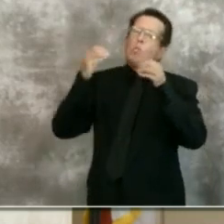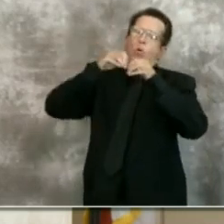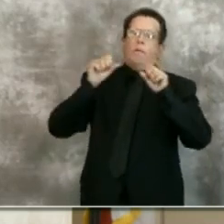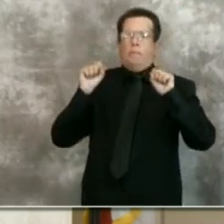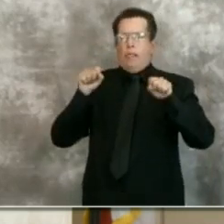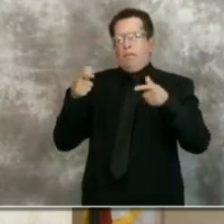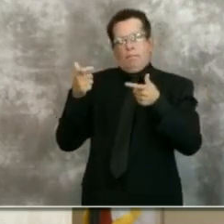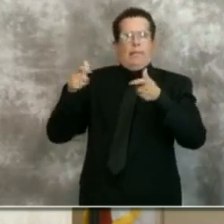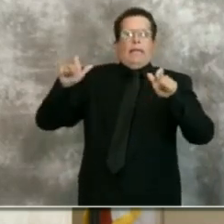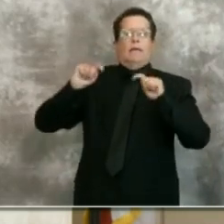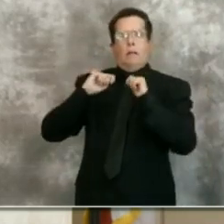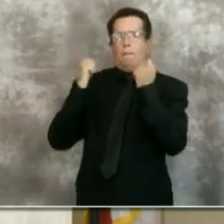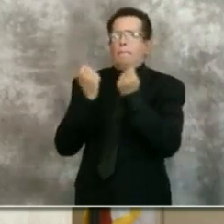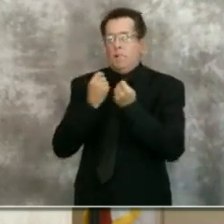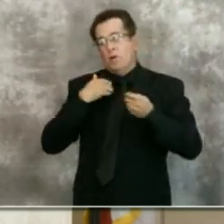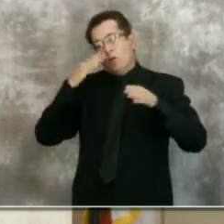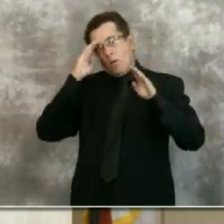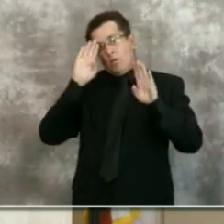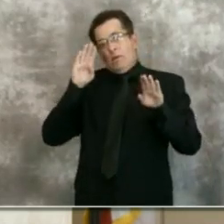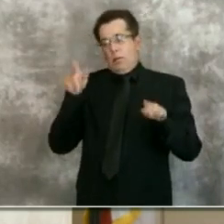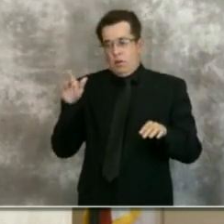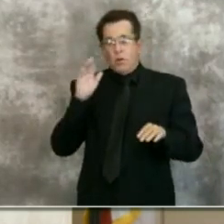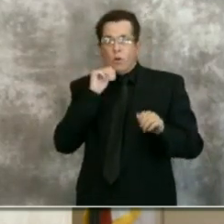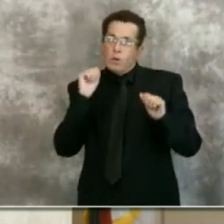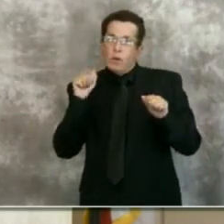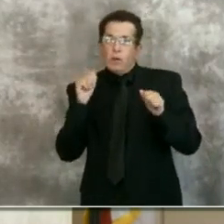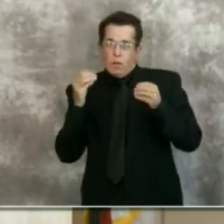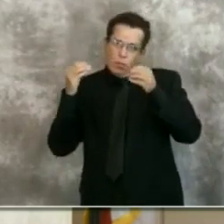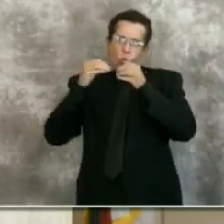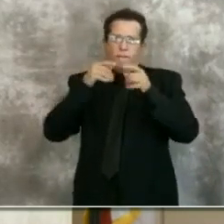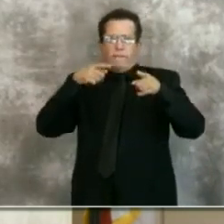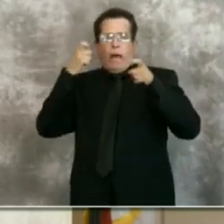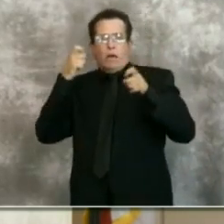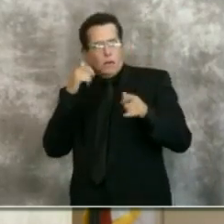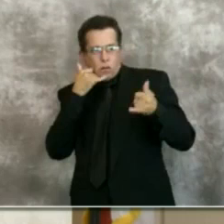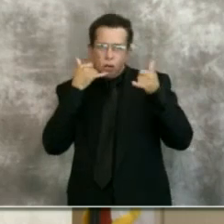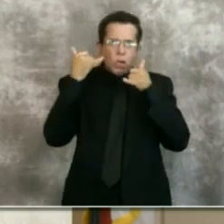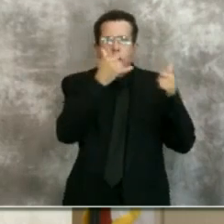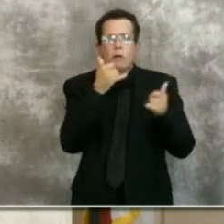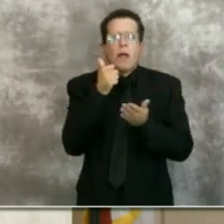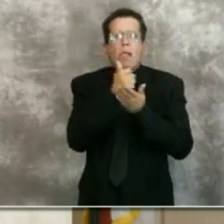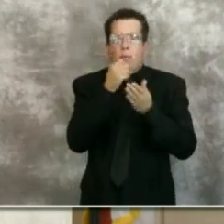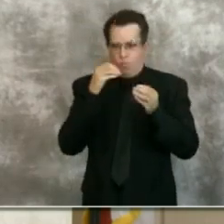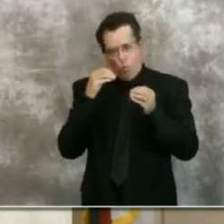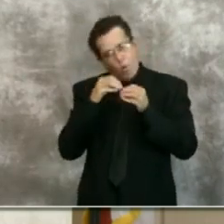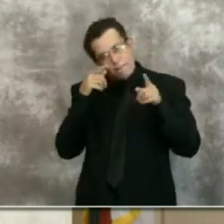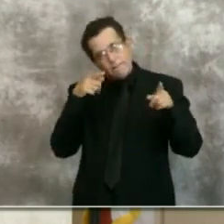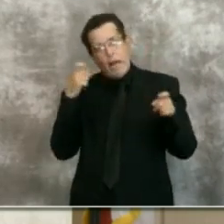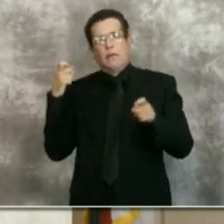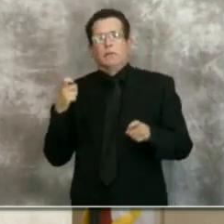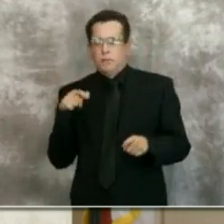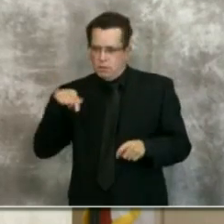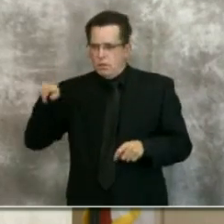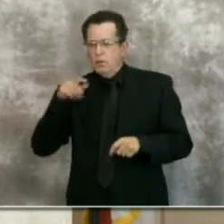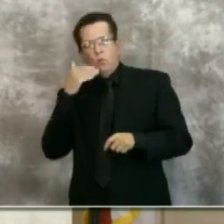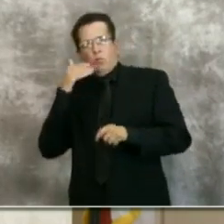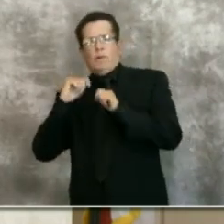AND 12TH THAT ARE IN THE PIPELINE WHICH WILL MORE THAN DOUBLE. OUR CASE INVESTIGATOR CAPACITY AND STAFFING WHICH WE BELIEVE WILL ALLOW US TO GET